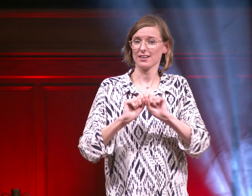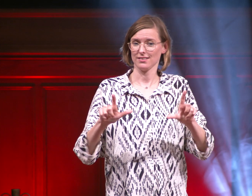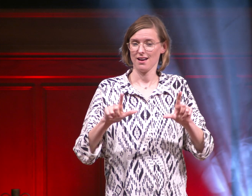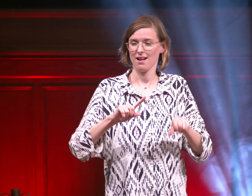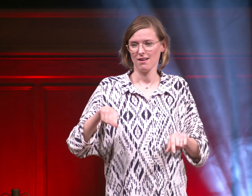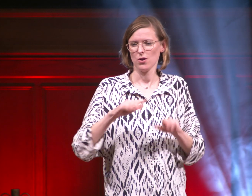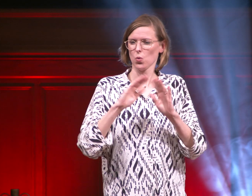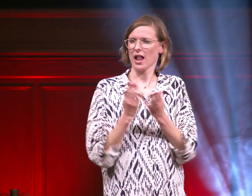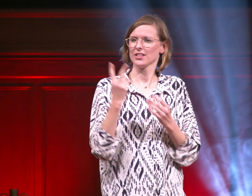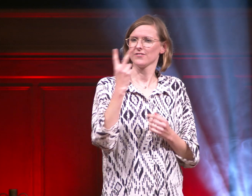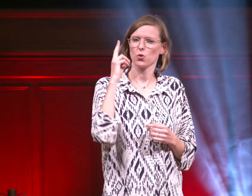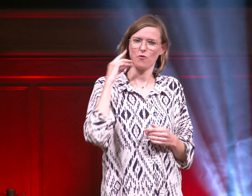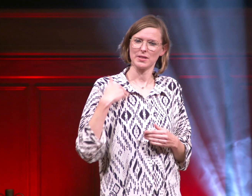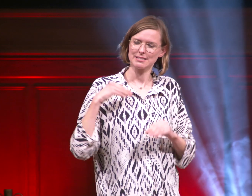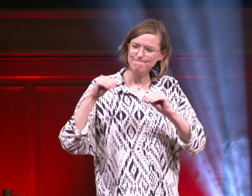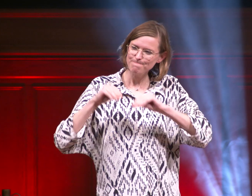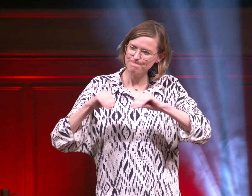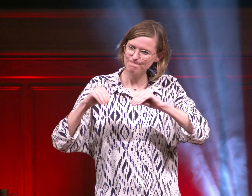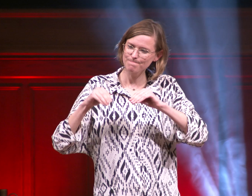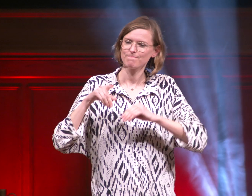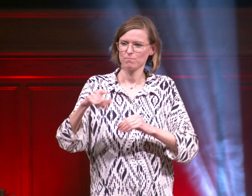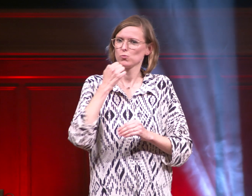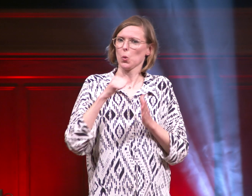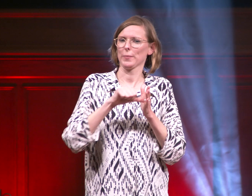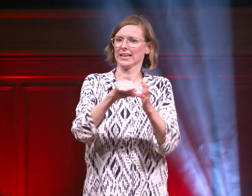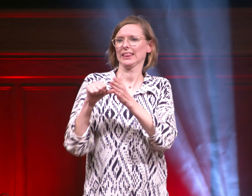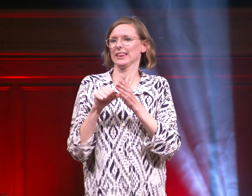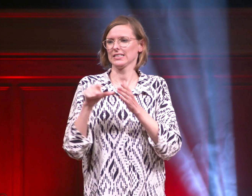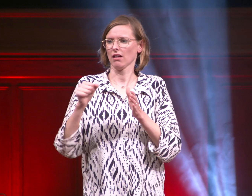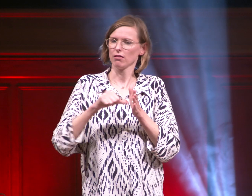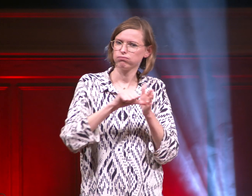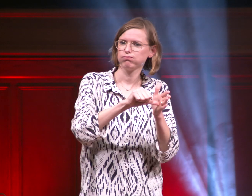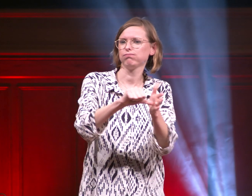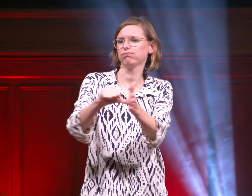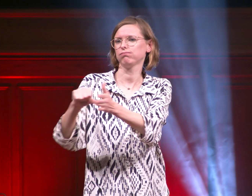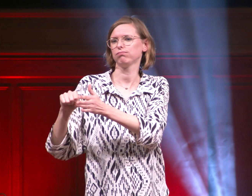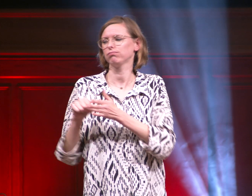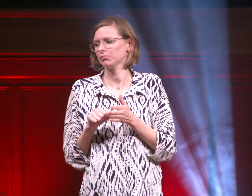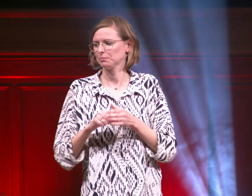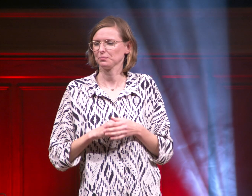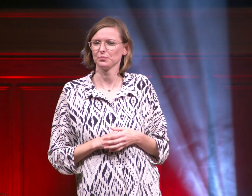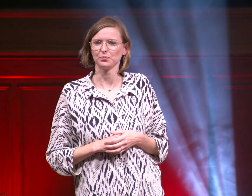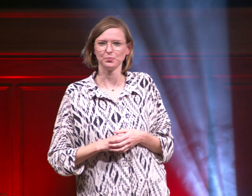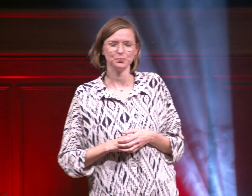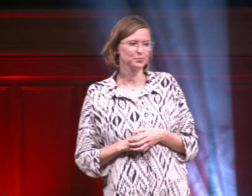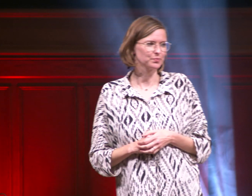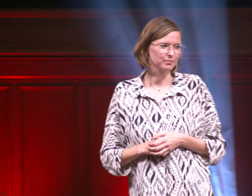And they have tour guides or tours in sign language, and we trained these guides to do the tours.